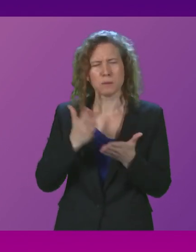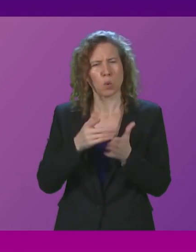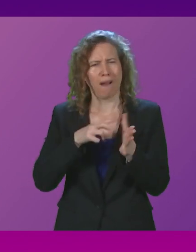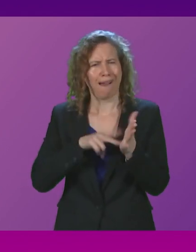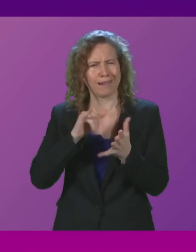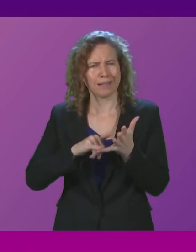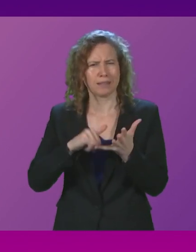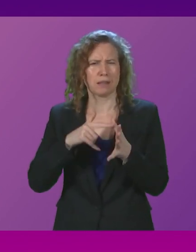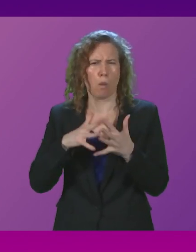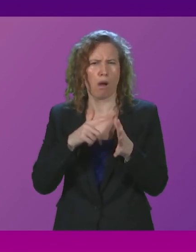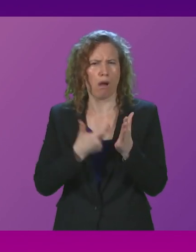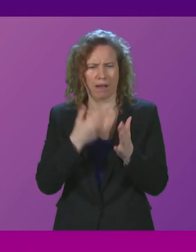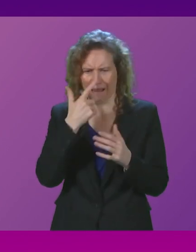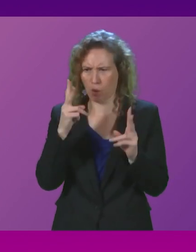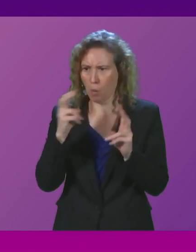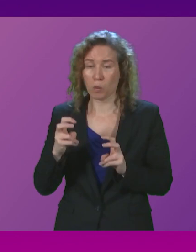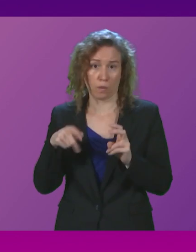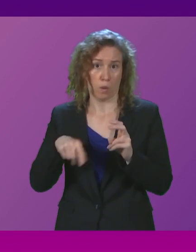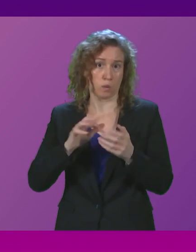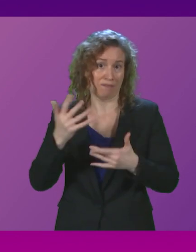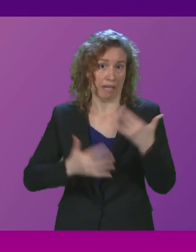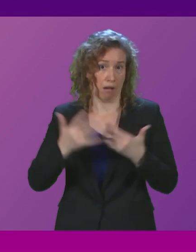will quote the published figures at me.